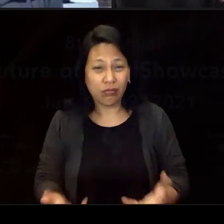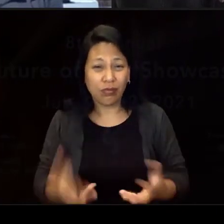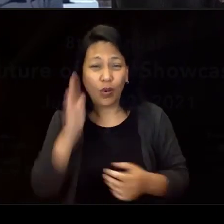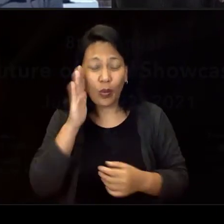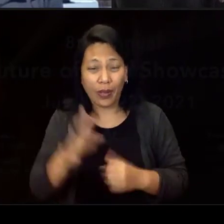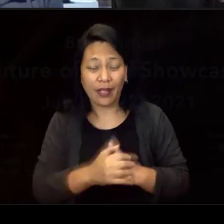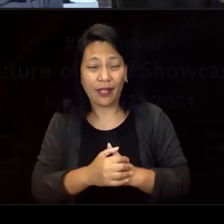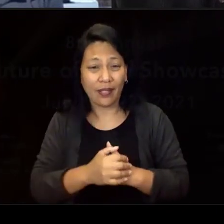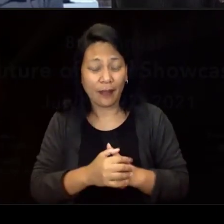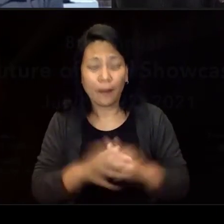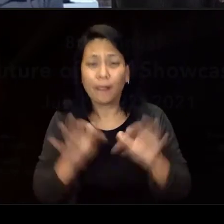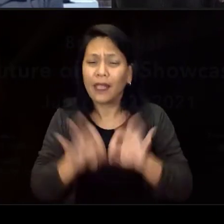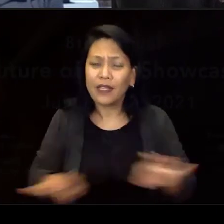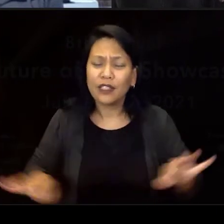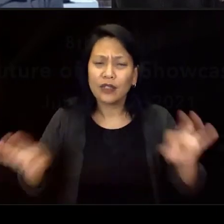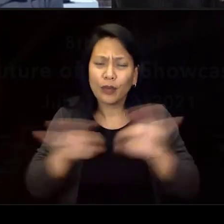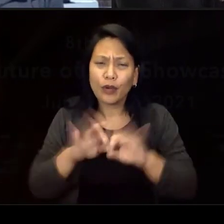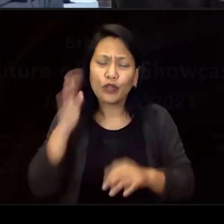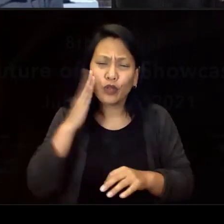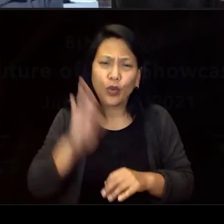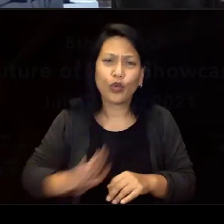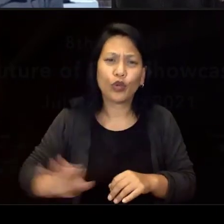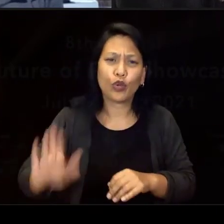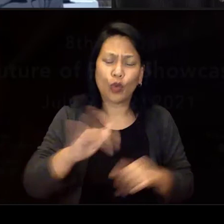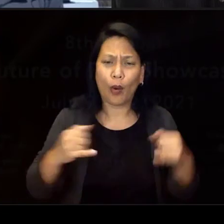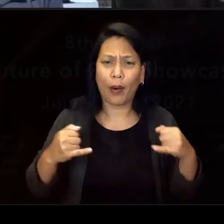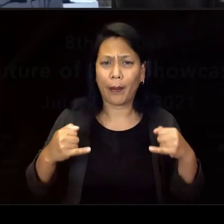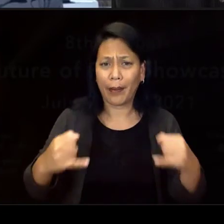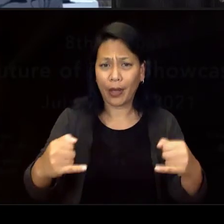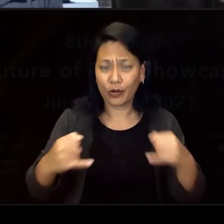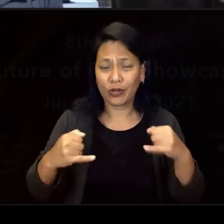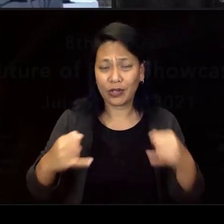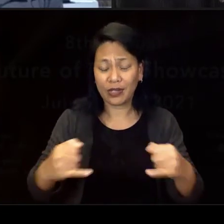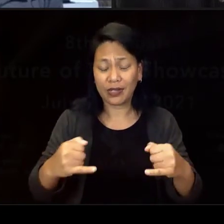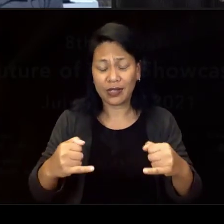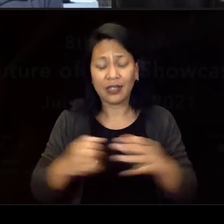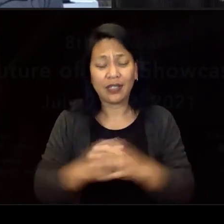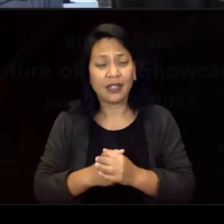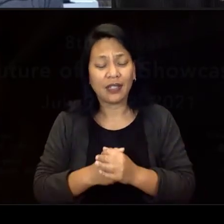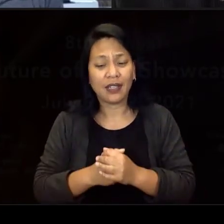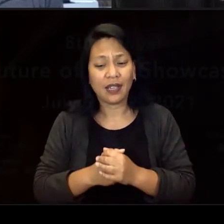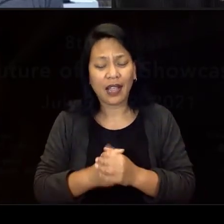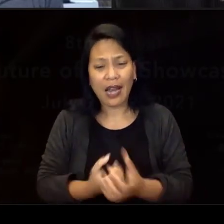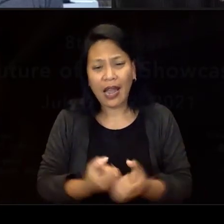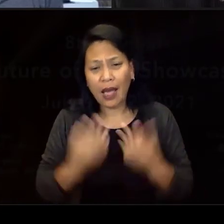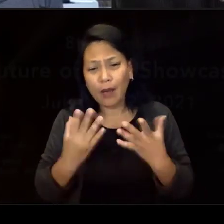It's important to know your own boundaries and how far, you know, you want to give and things like that.